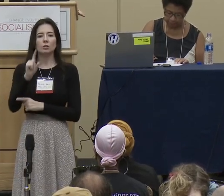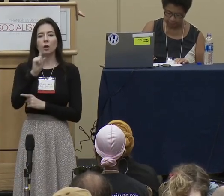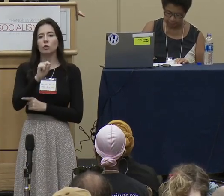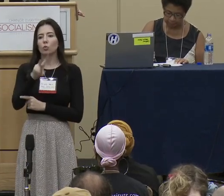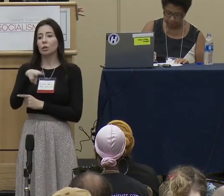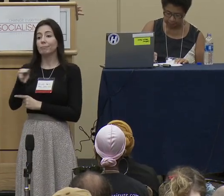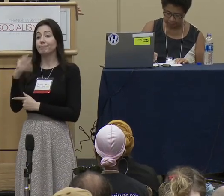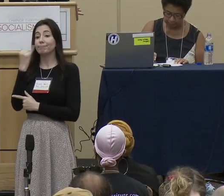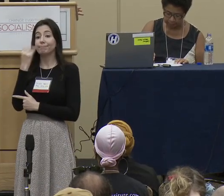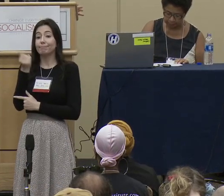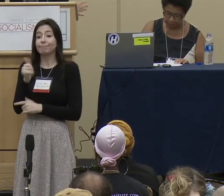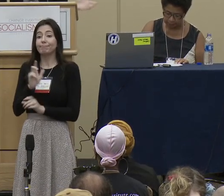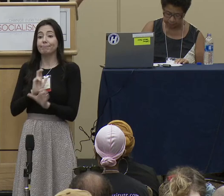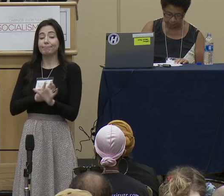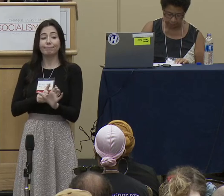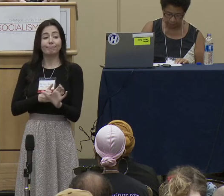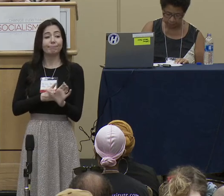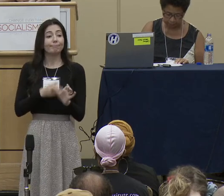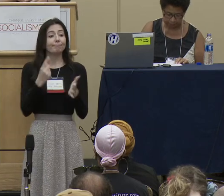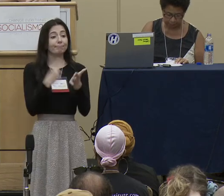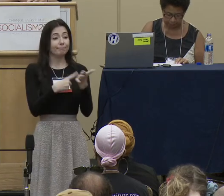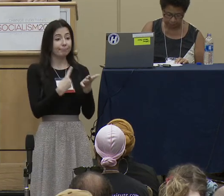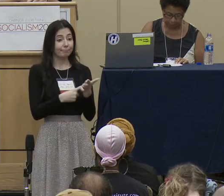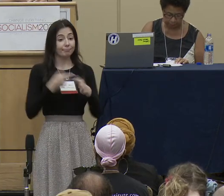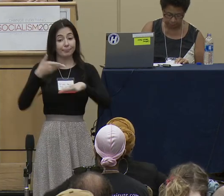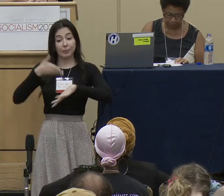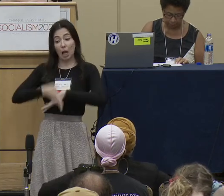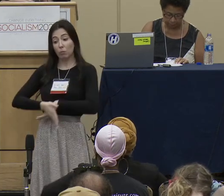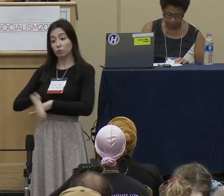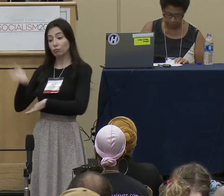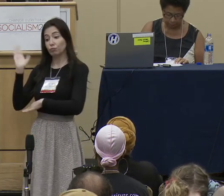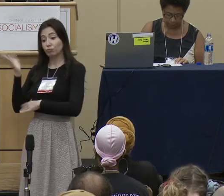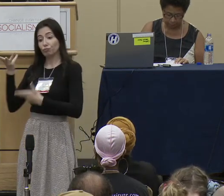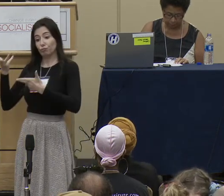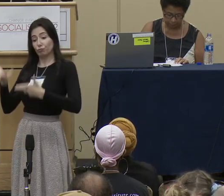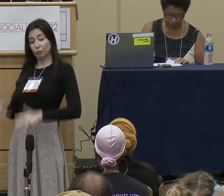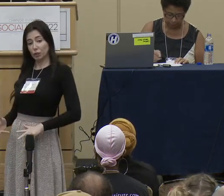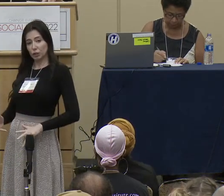virtual program for Socialism 2022. If anyone wishes to